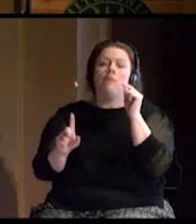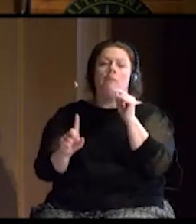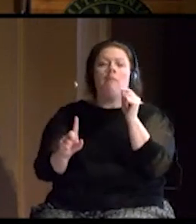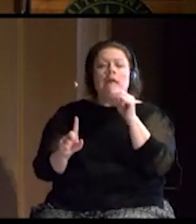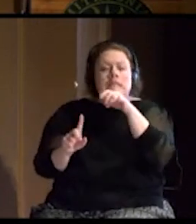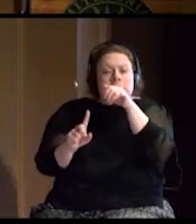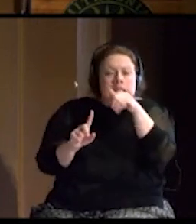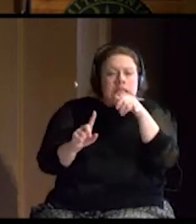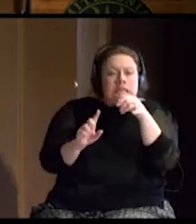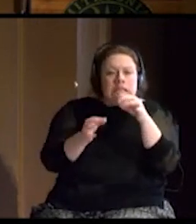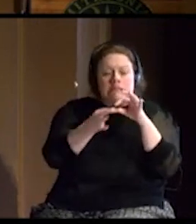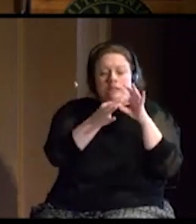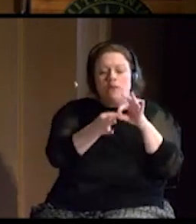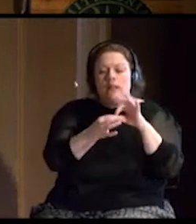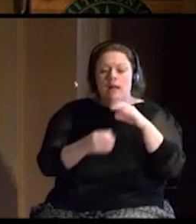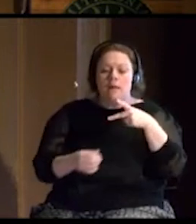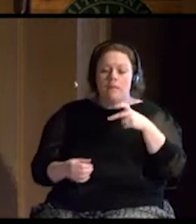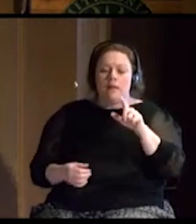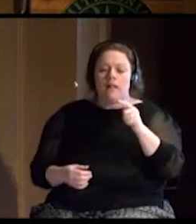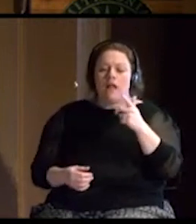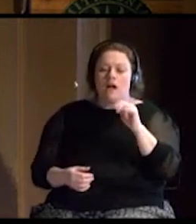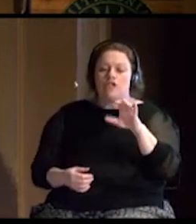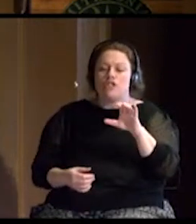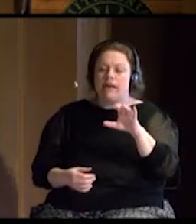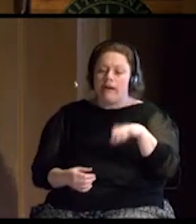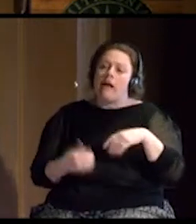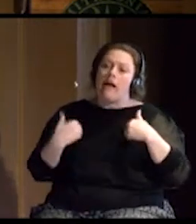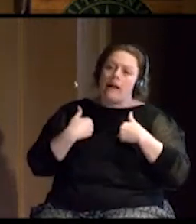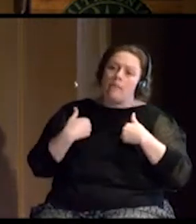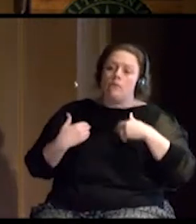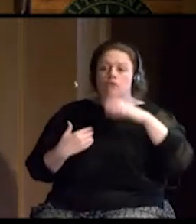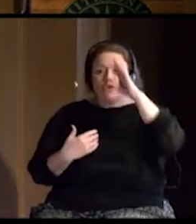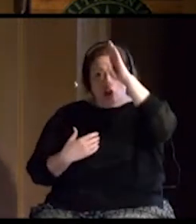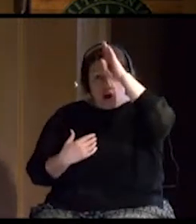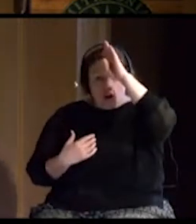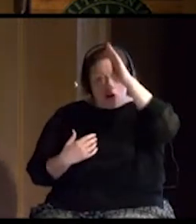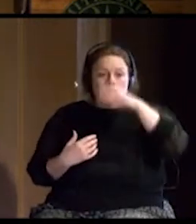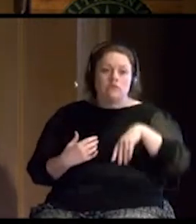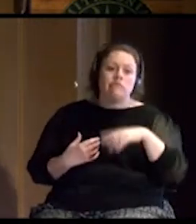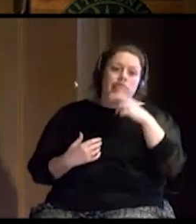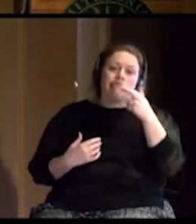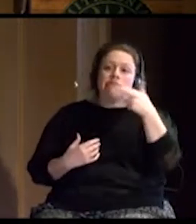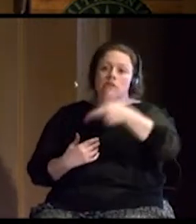fast-swimming pelagic animals, like sharks, dolphins, ichthyosaurs.